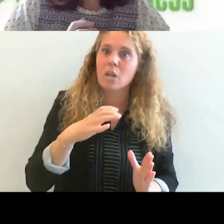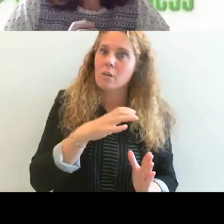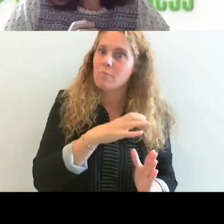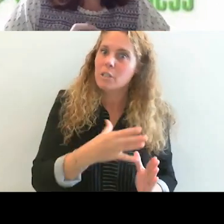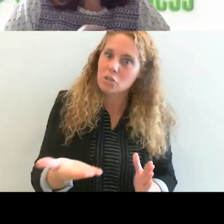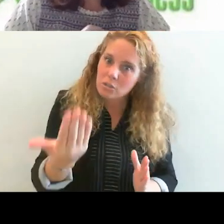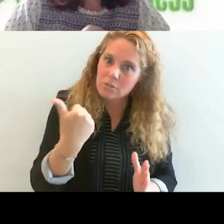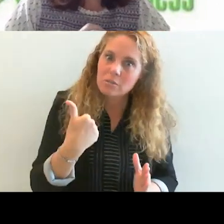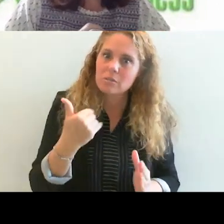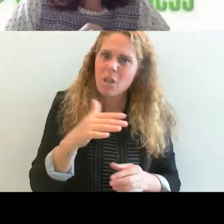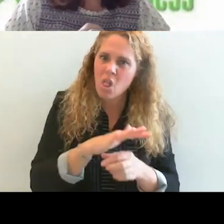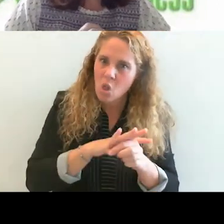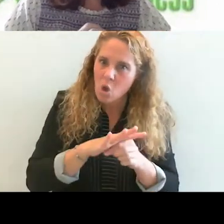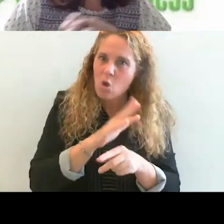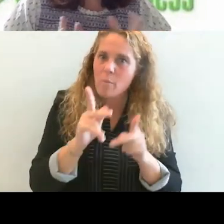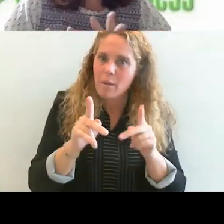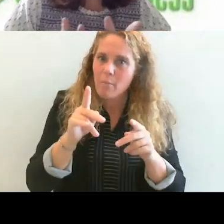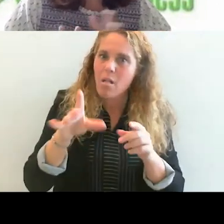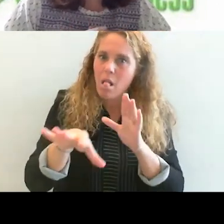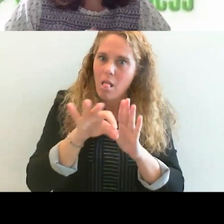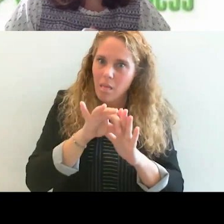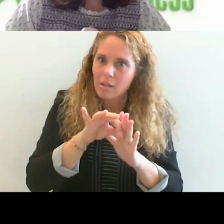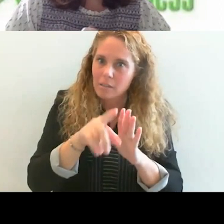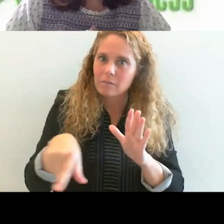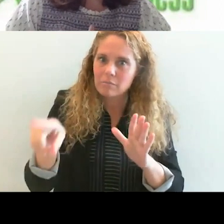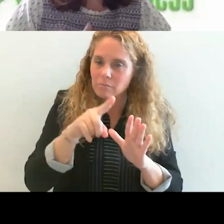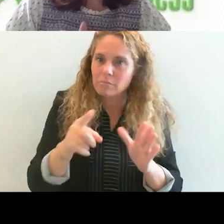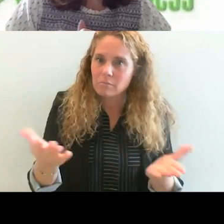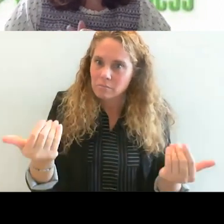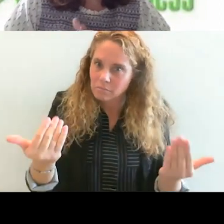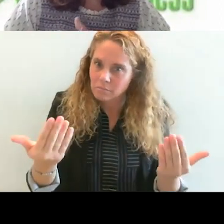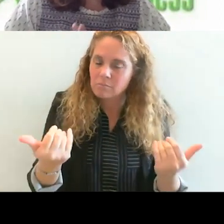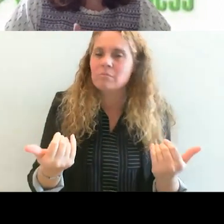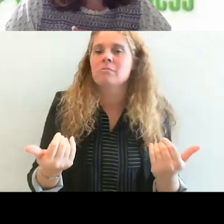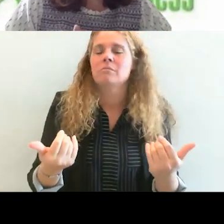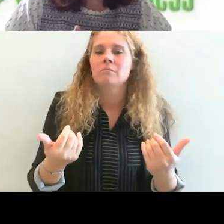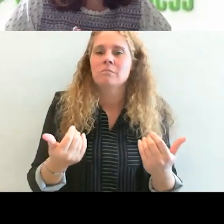FOLKS WHO ARE ELECTED AND HAVE PUSH AND PULL IN THE POLITICAL REALM